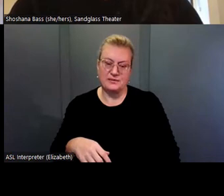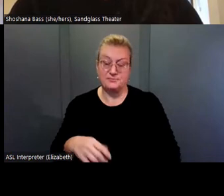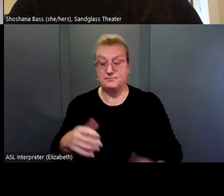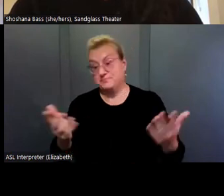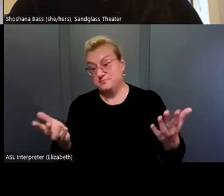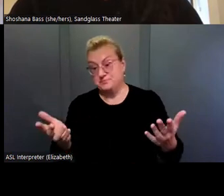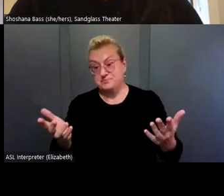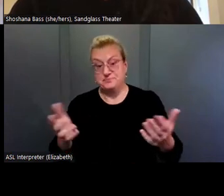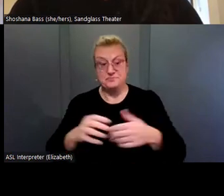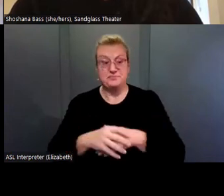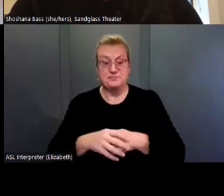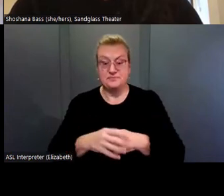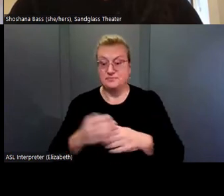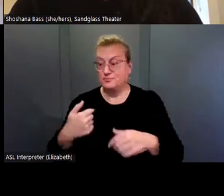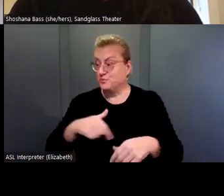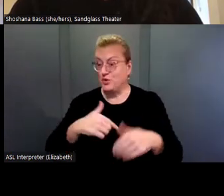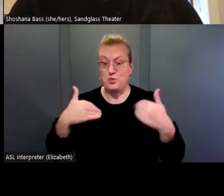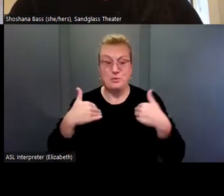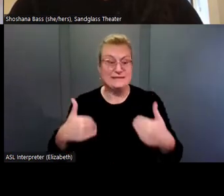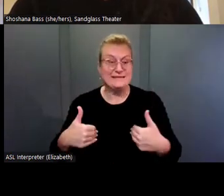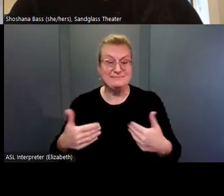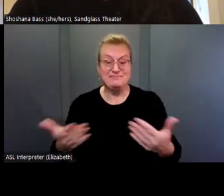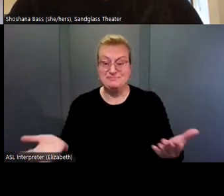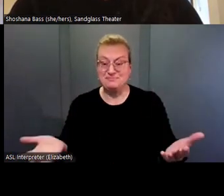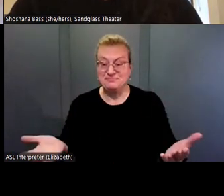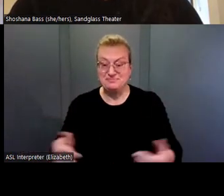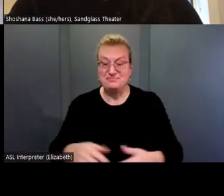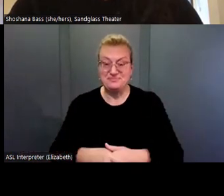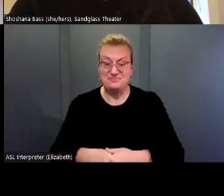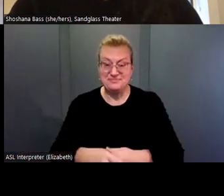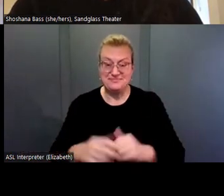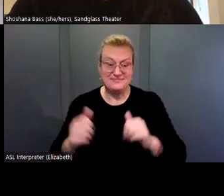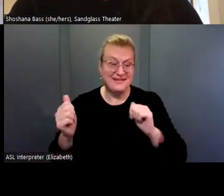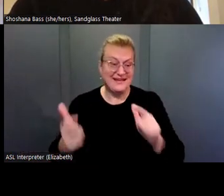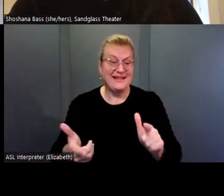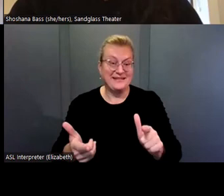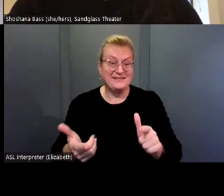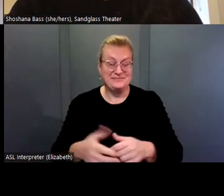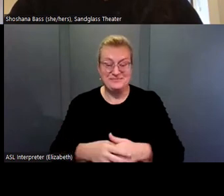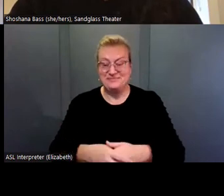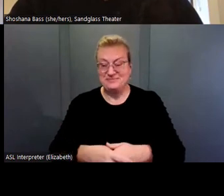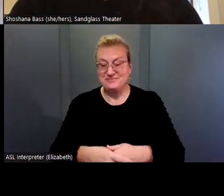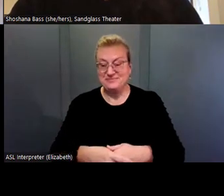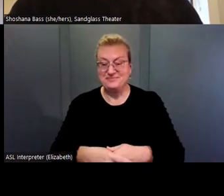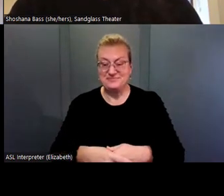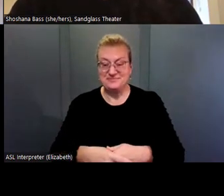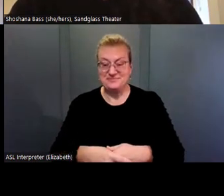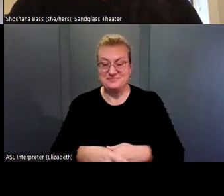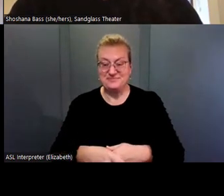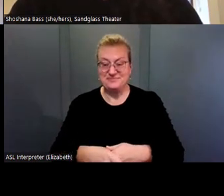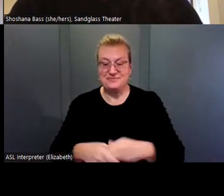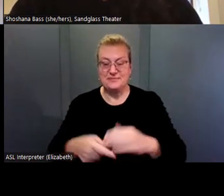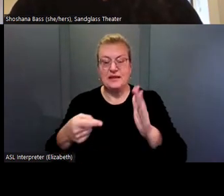We're human beings, all of us, and sometimes in those settings,